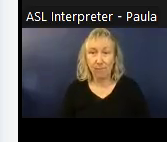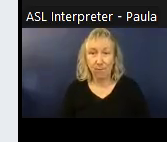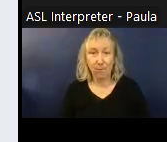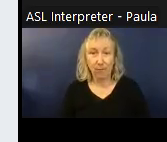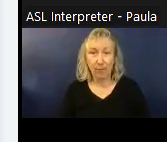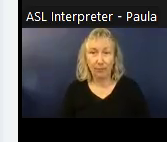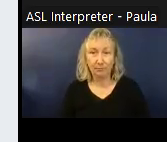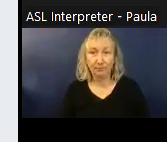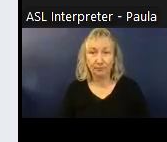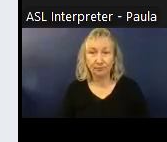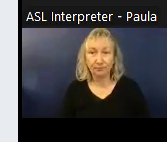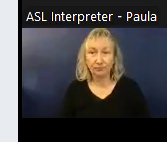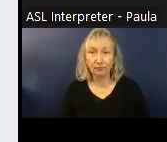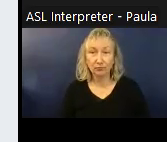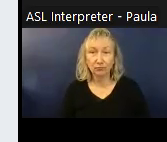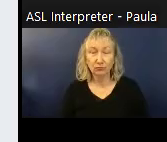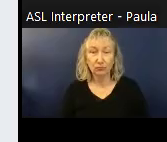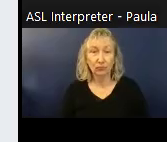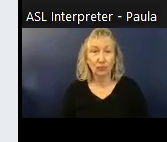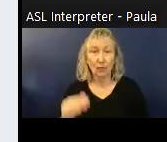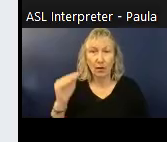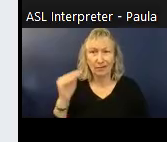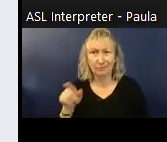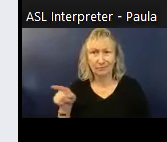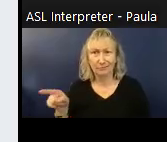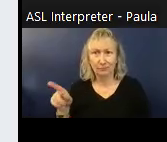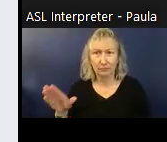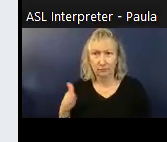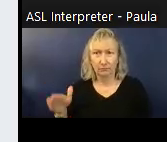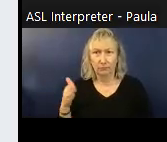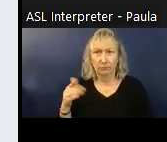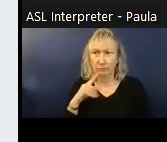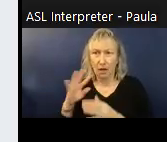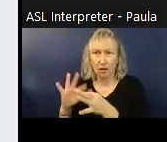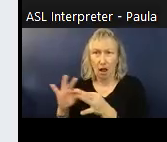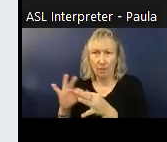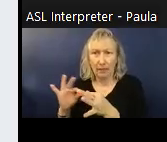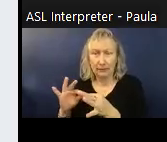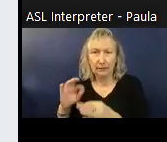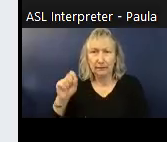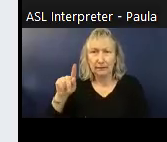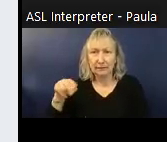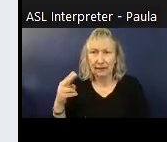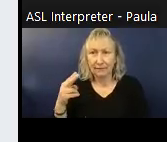We also have some questions going on in comments, one from Steph. Will these, oh, sorry, we got that.